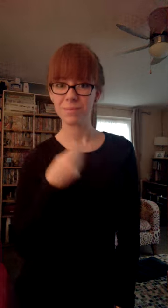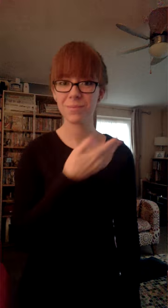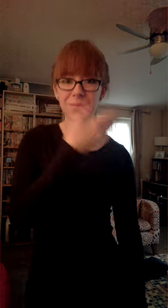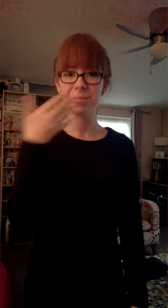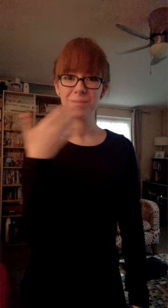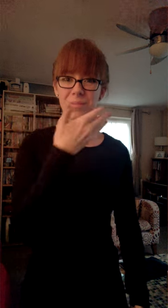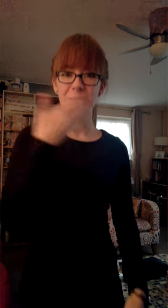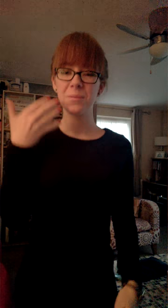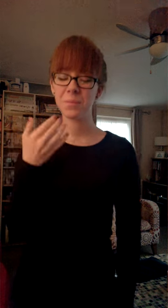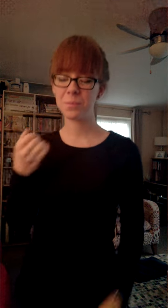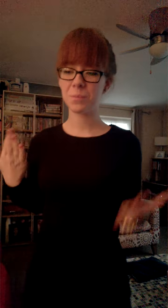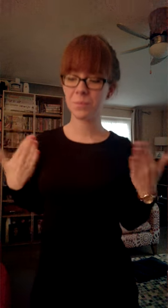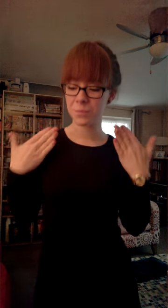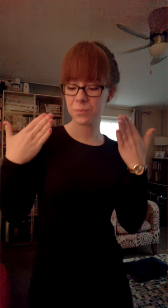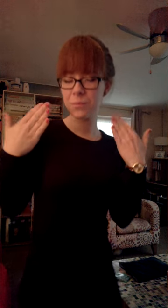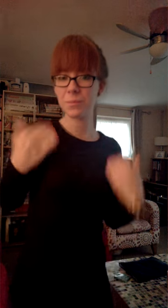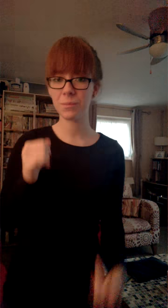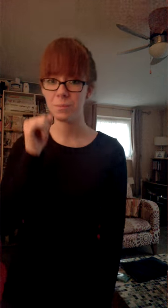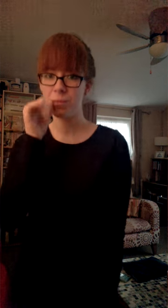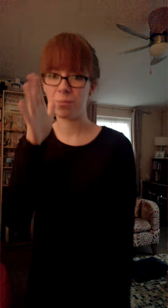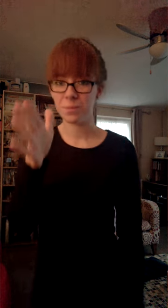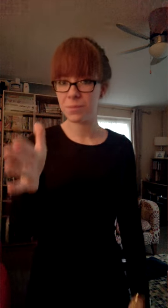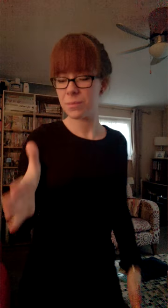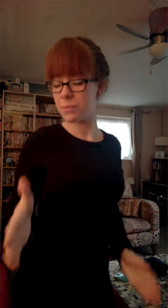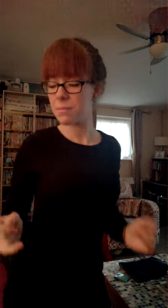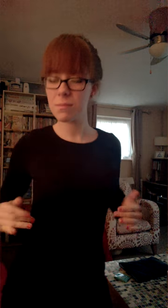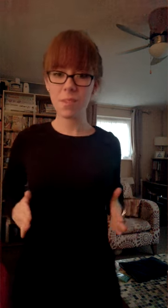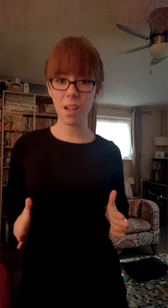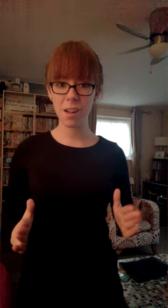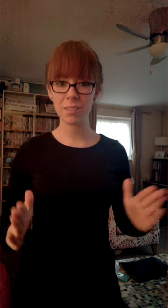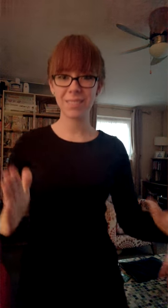I'm too hot (hot damn) Make a dragon wanna retire, man